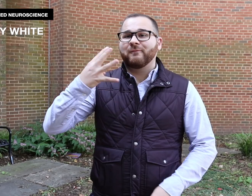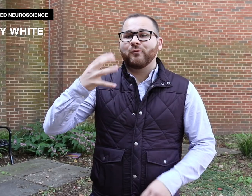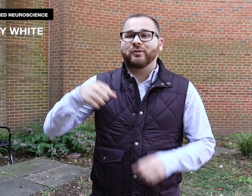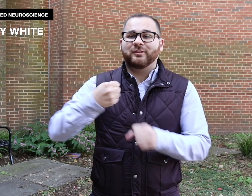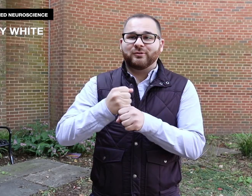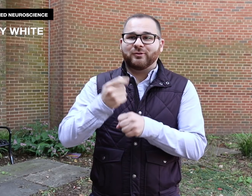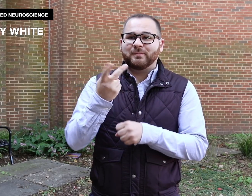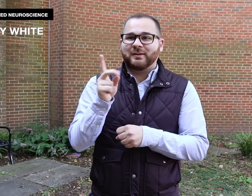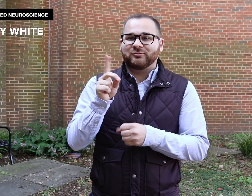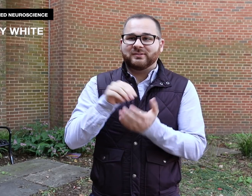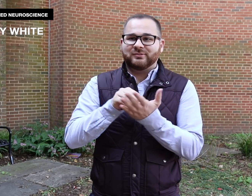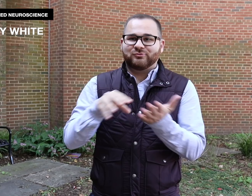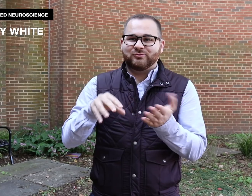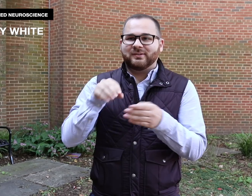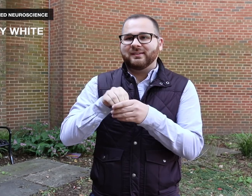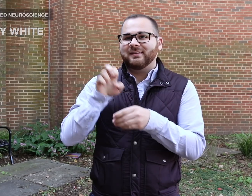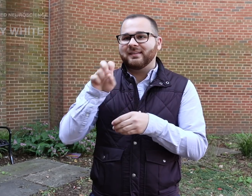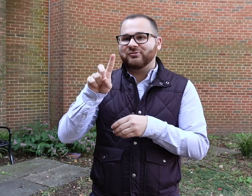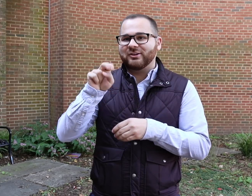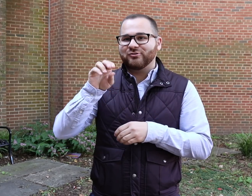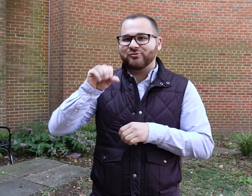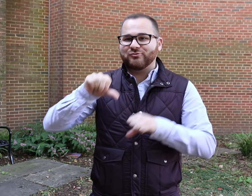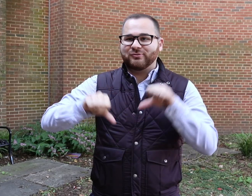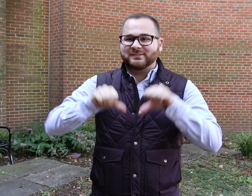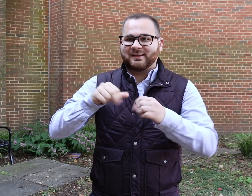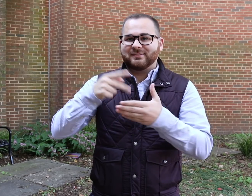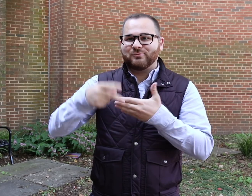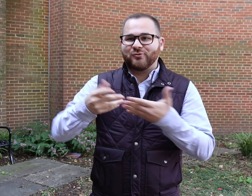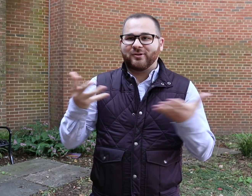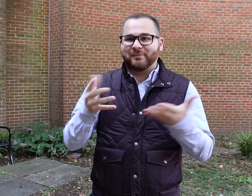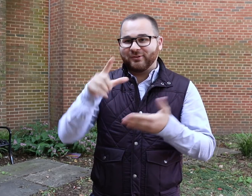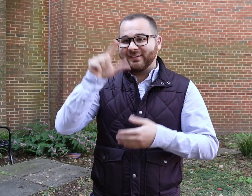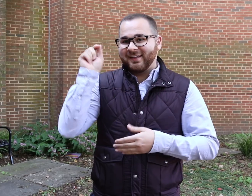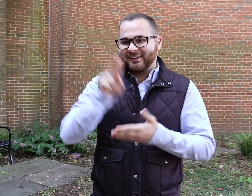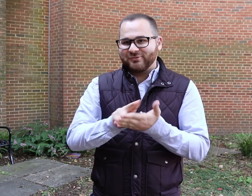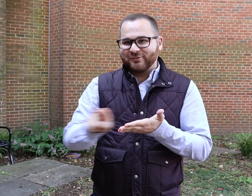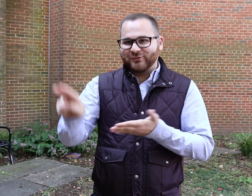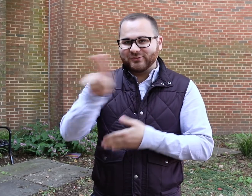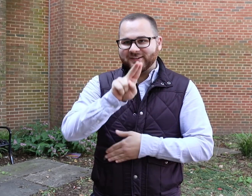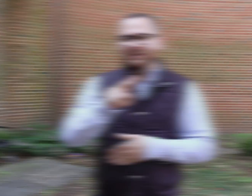I am a fourth year Ph.D. student in the educational neuroscience program here at Gallaudet University.